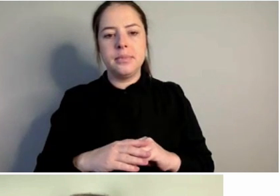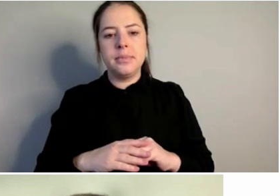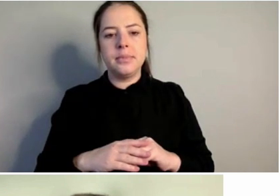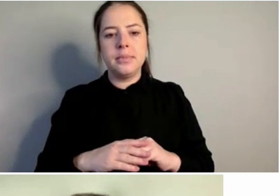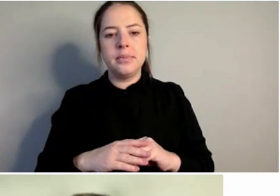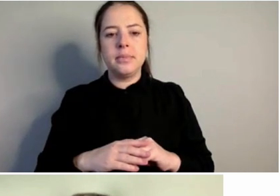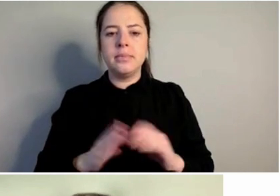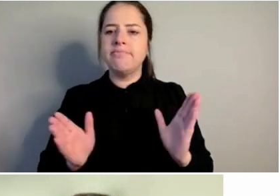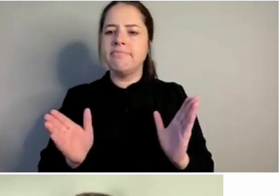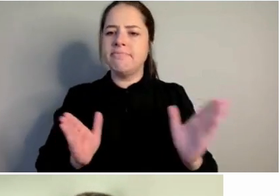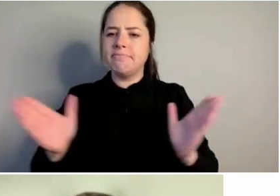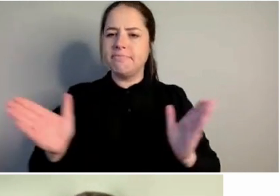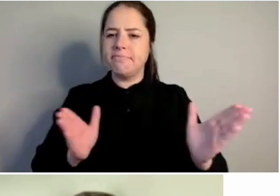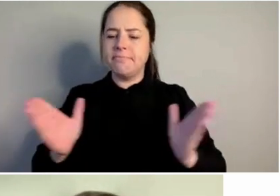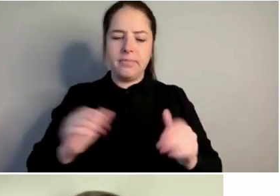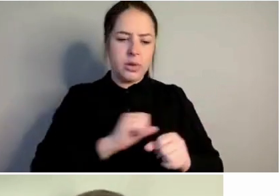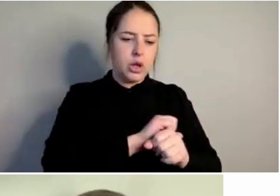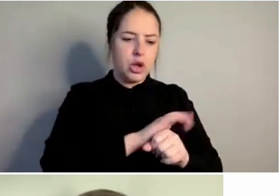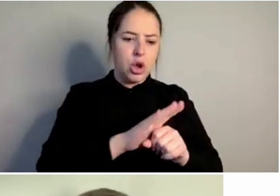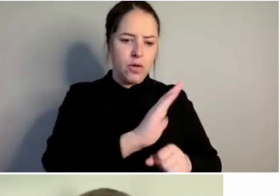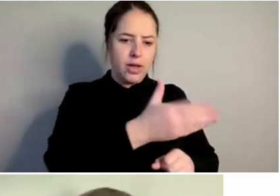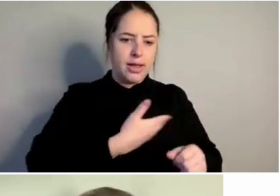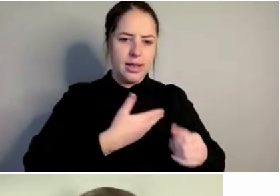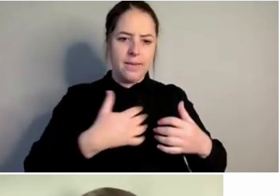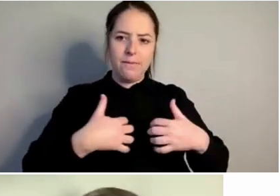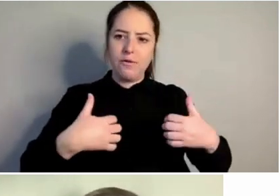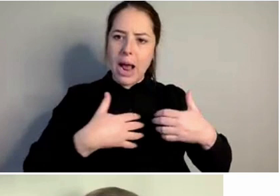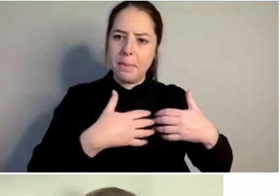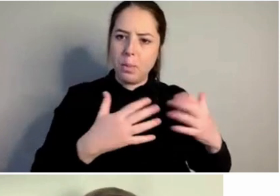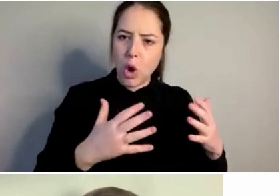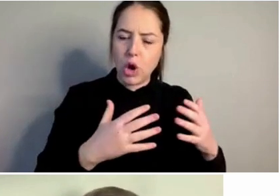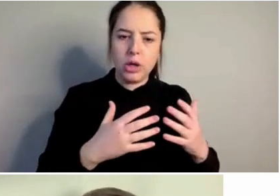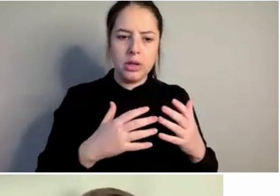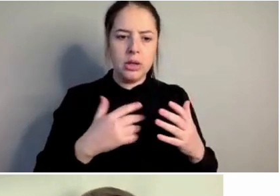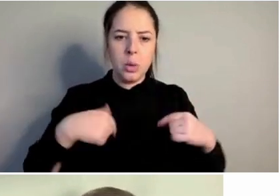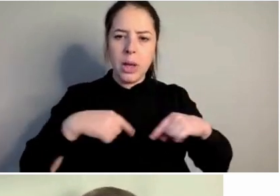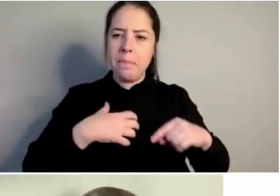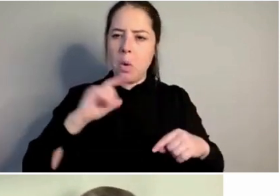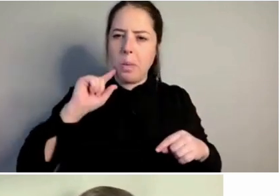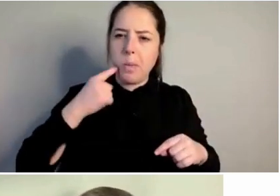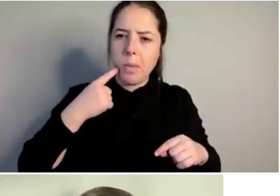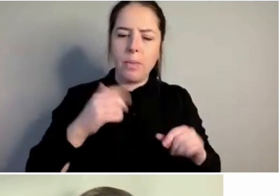the COVID pandemic gave us more of a framework for being deliberate about that and saying, okay, the challenges of getting through COVID